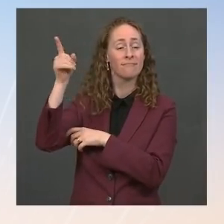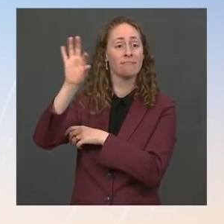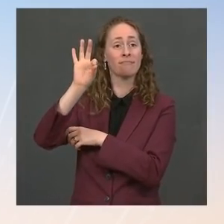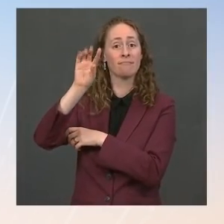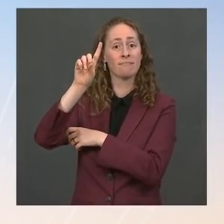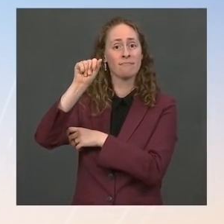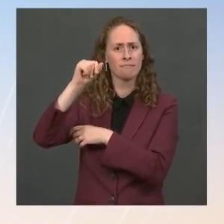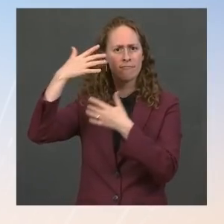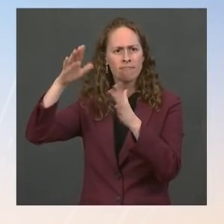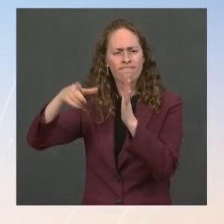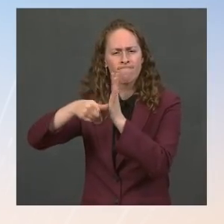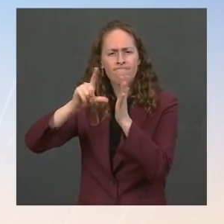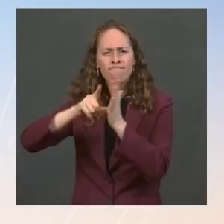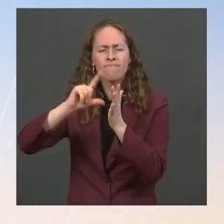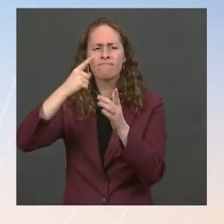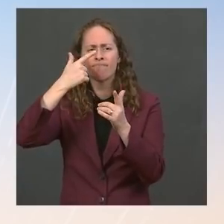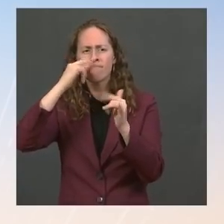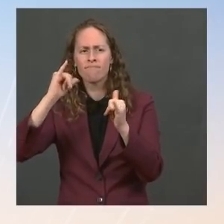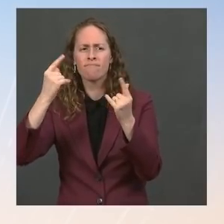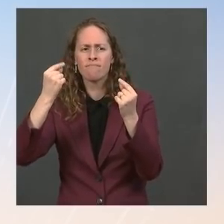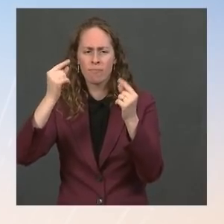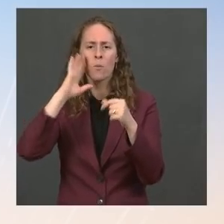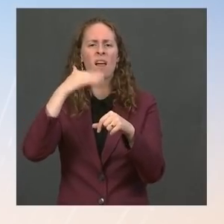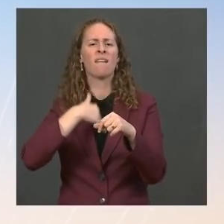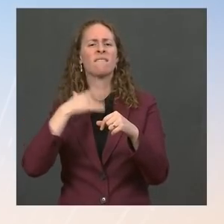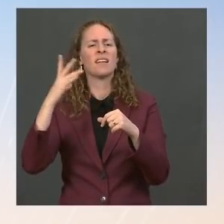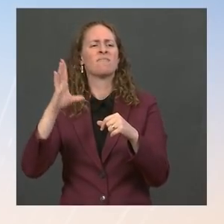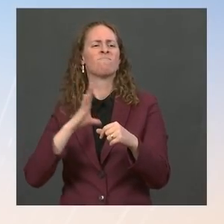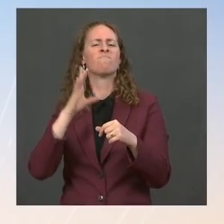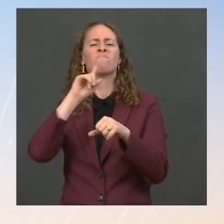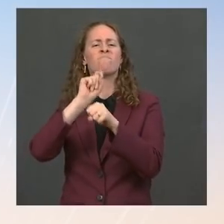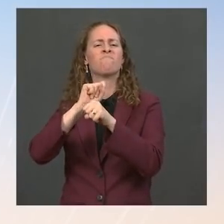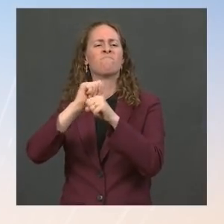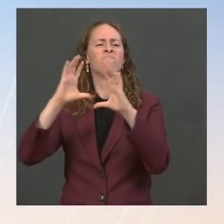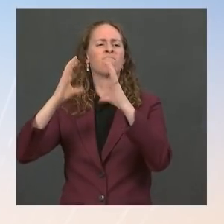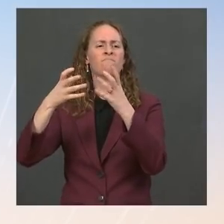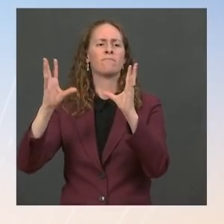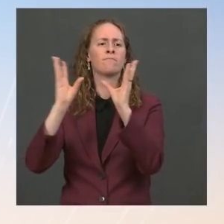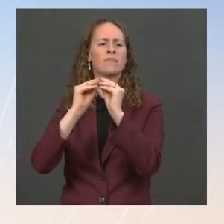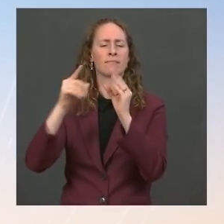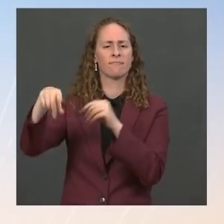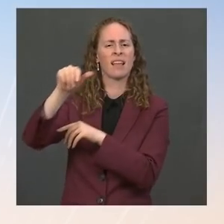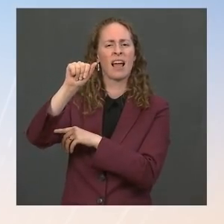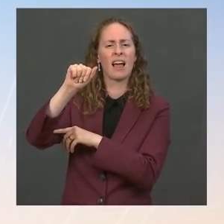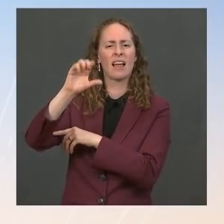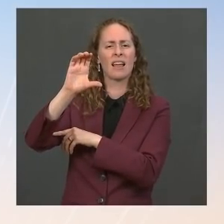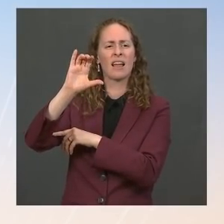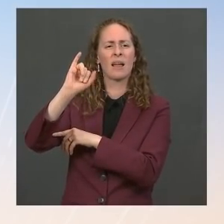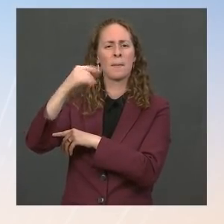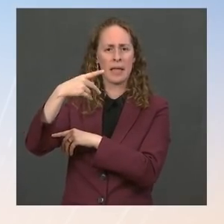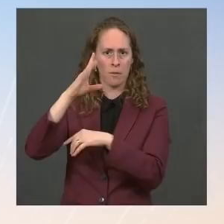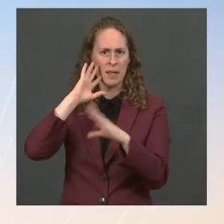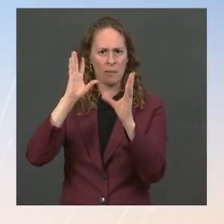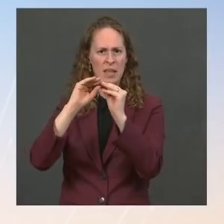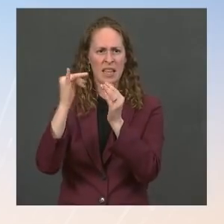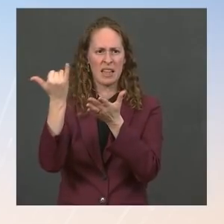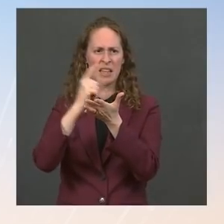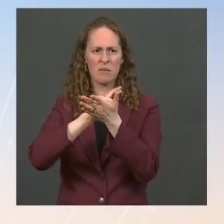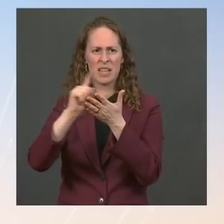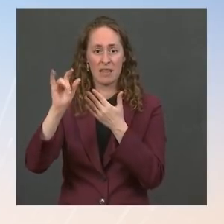a formal meeting of the Advisory Committee. ACIP is meeting this week. But this is not the last meeting. I think that's important for people to understand,